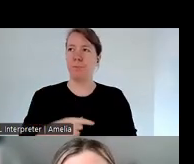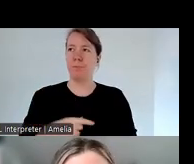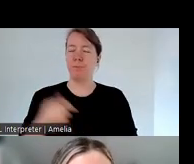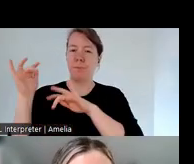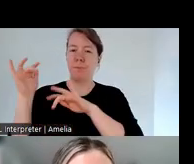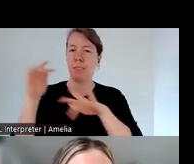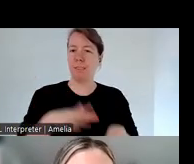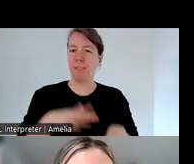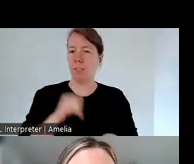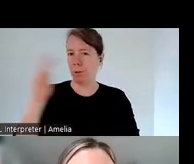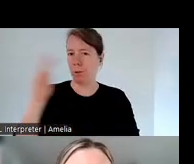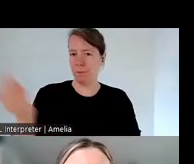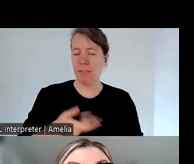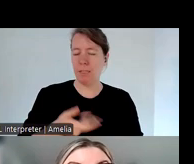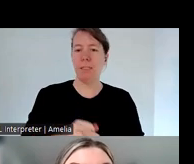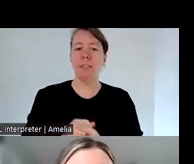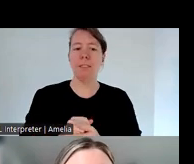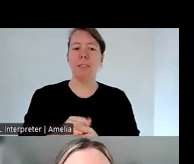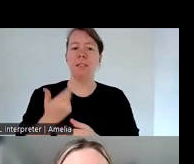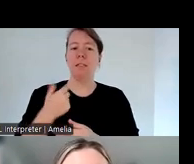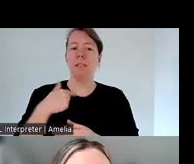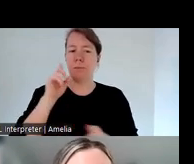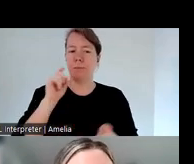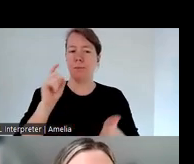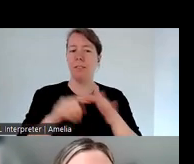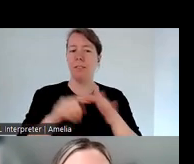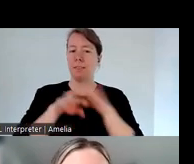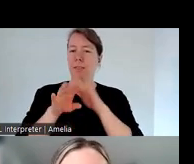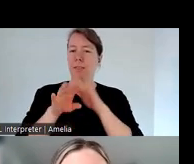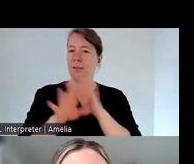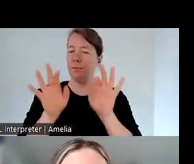we recognize that accessibility is a key component of justice and